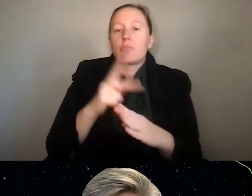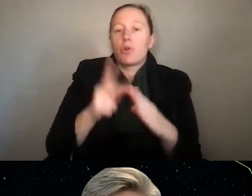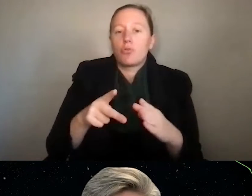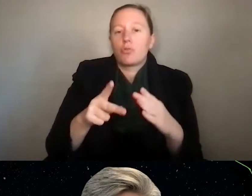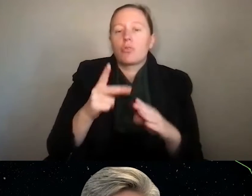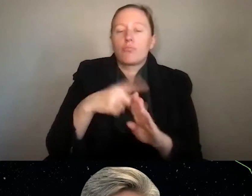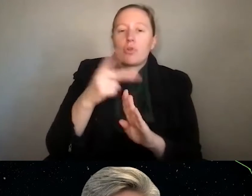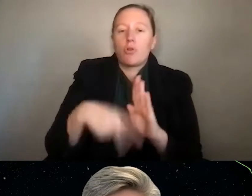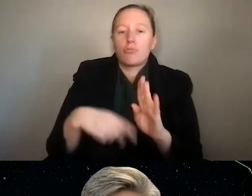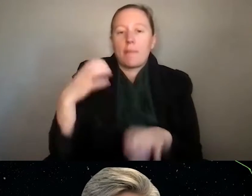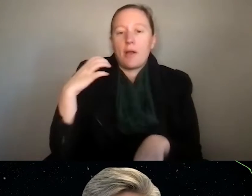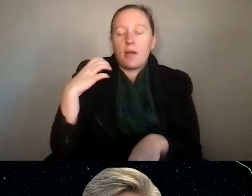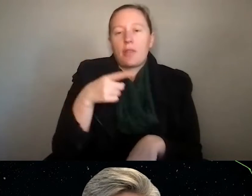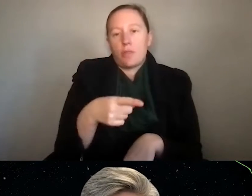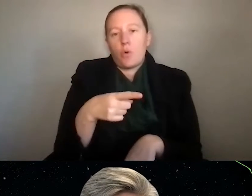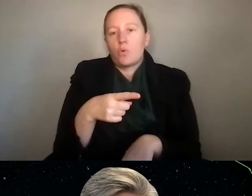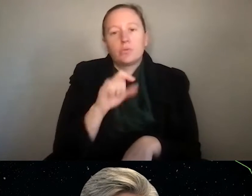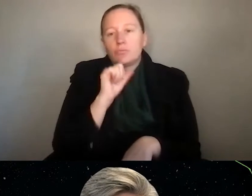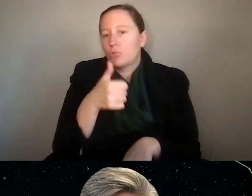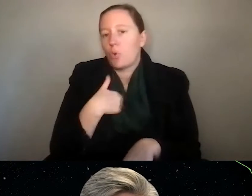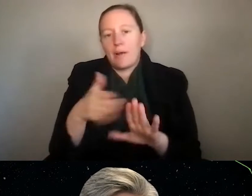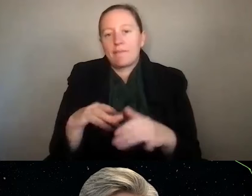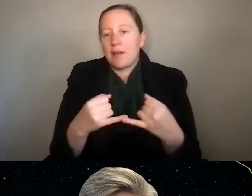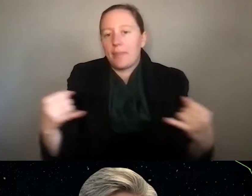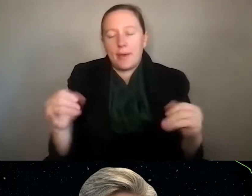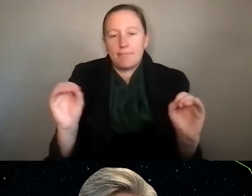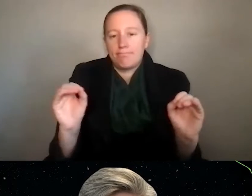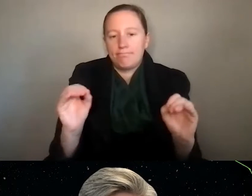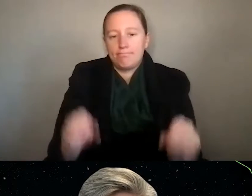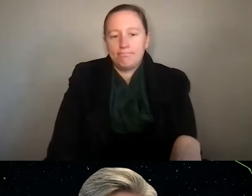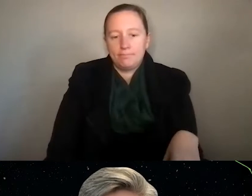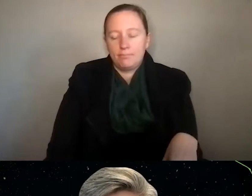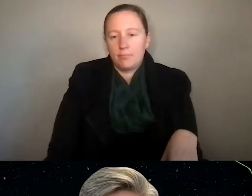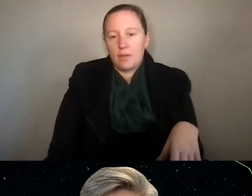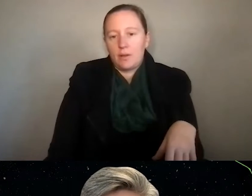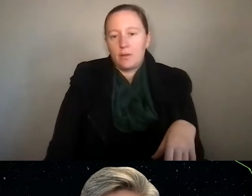and those, they don't have deadlines. You won't find a deadline